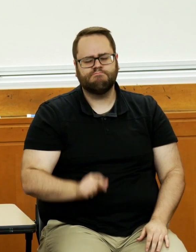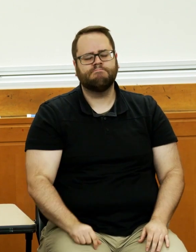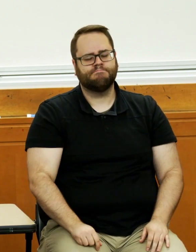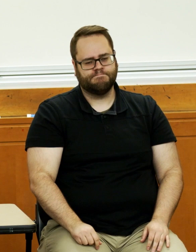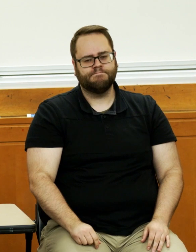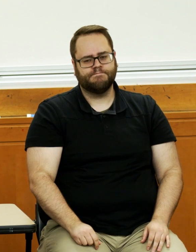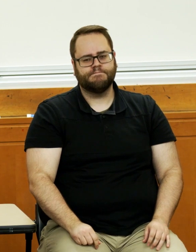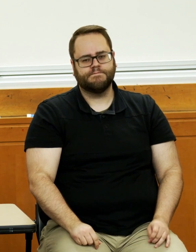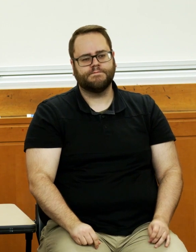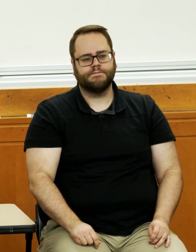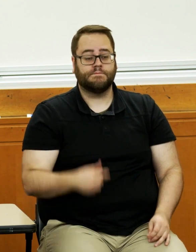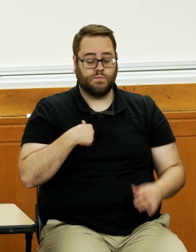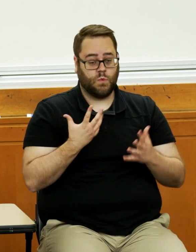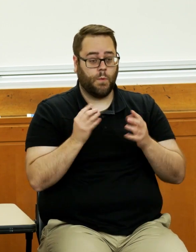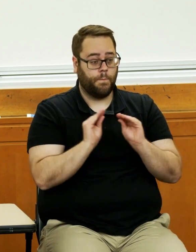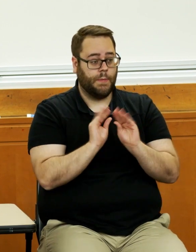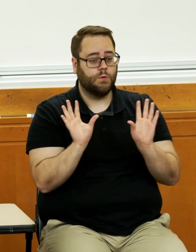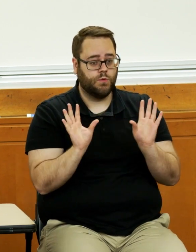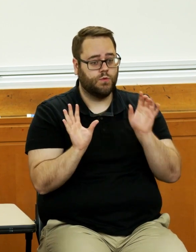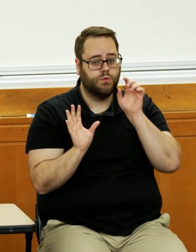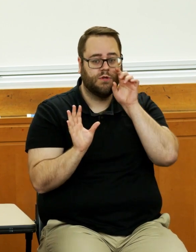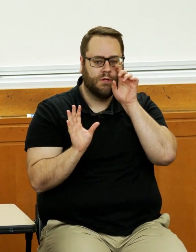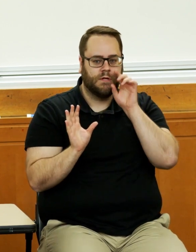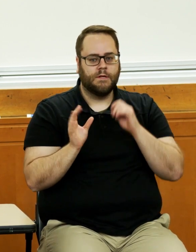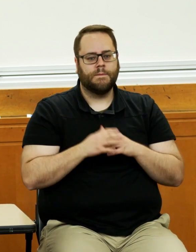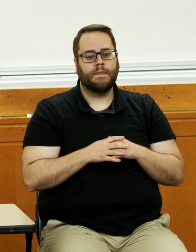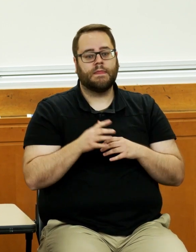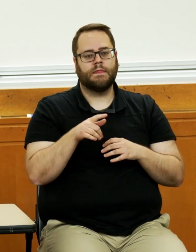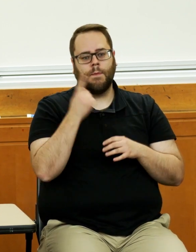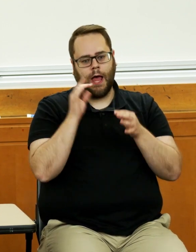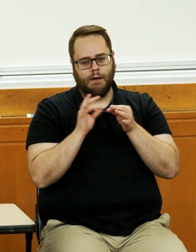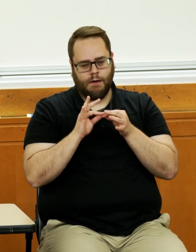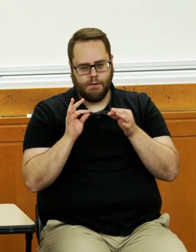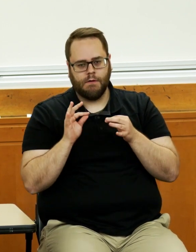To be clear, I'm well aware of the black adage, “All skinfolk ain’t kinfolk.”